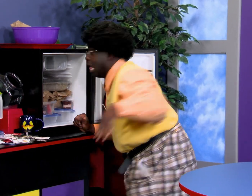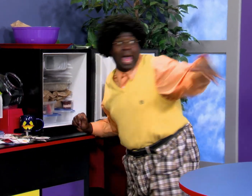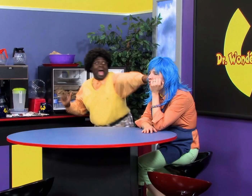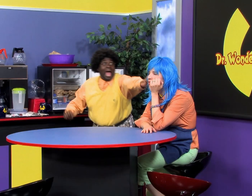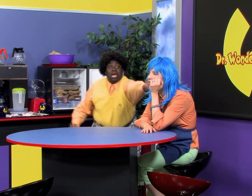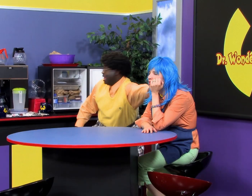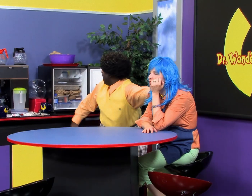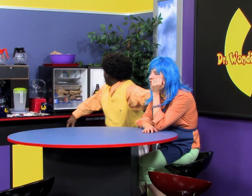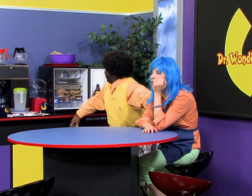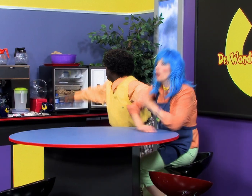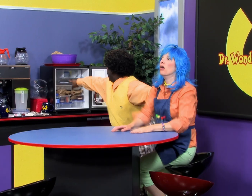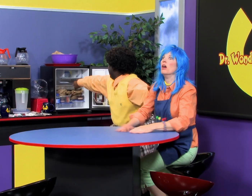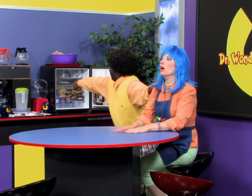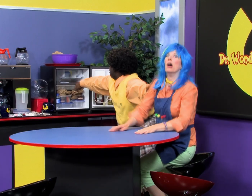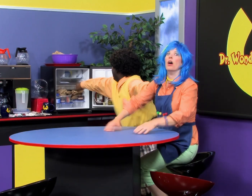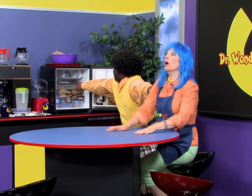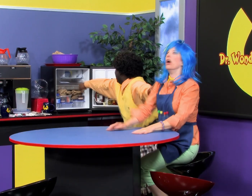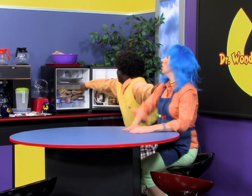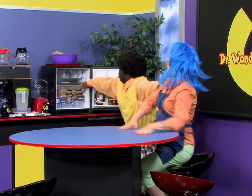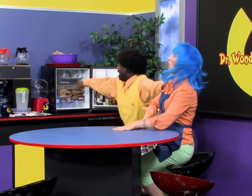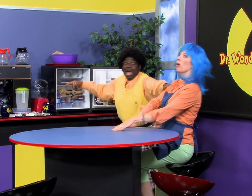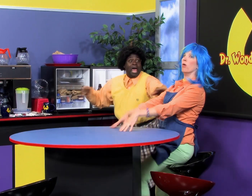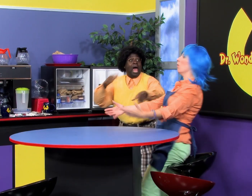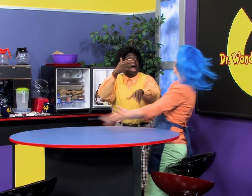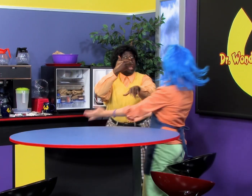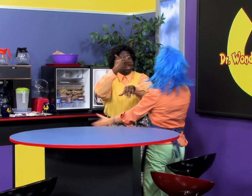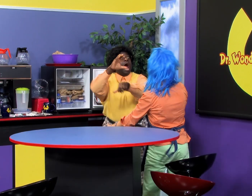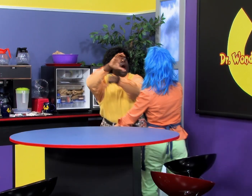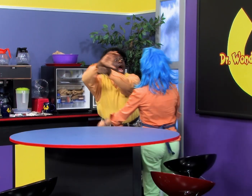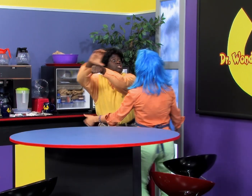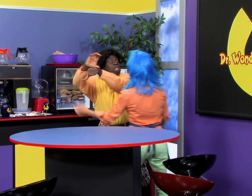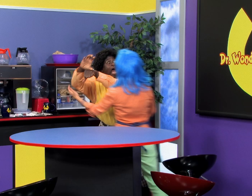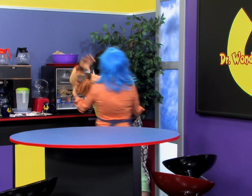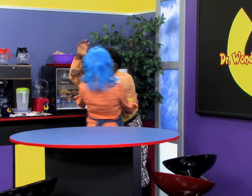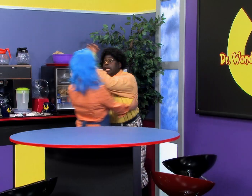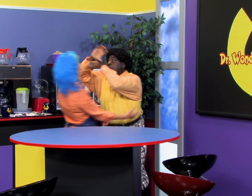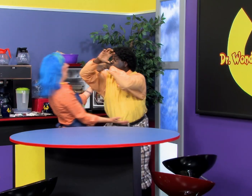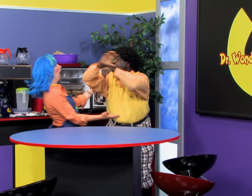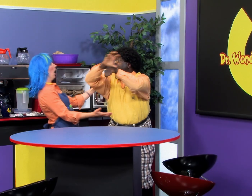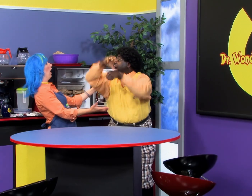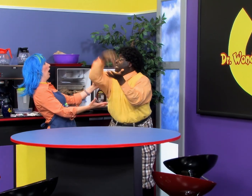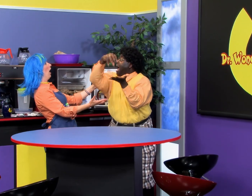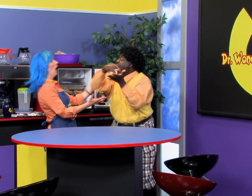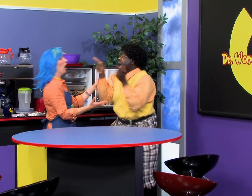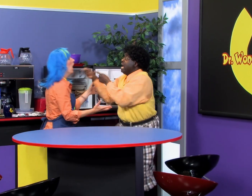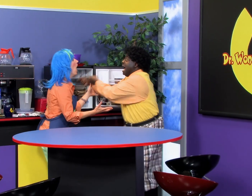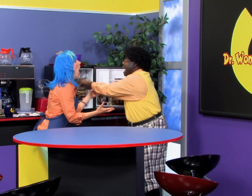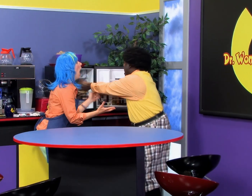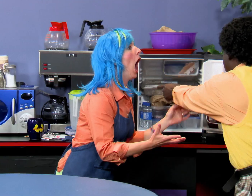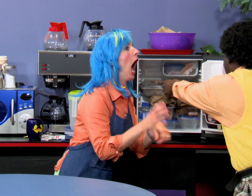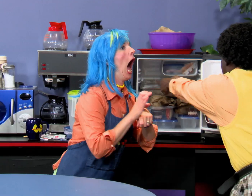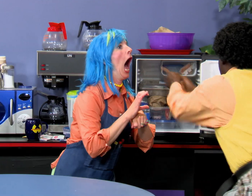OH. OH HEY, PAULA, LOOK, LOOK, LOOK, LOOK! THERE'S A CHOCOLATE CAKE IN HERE!